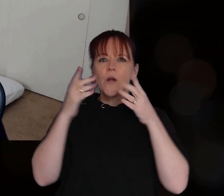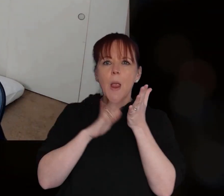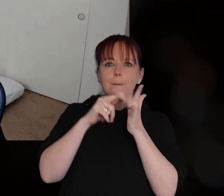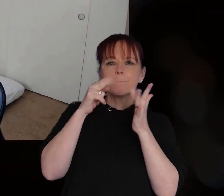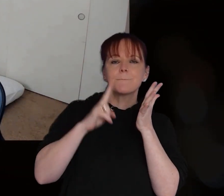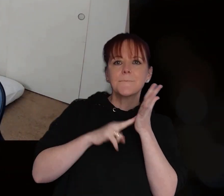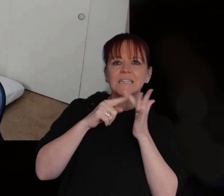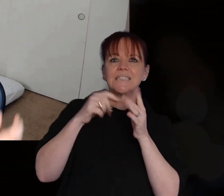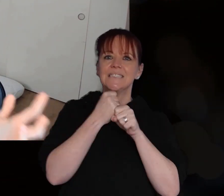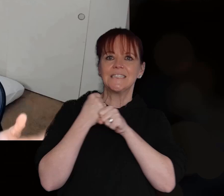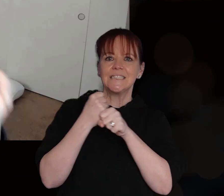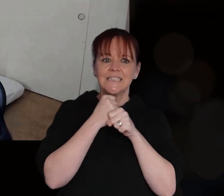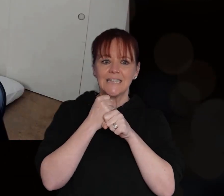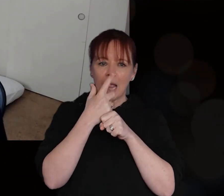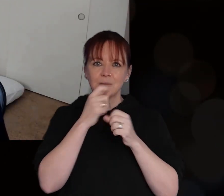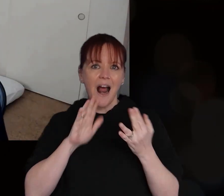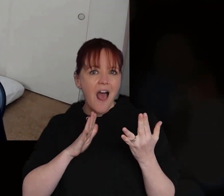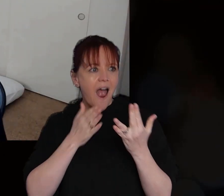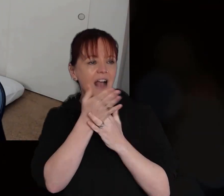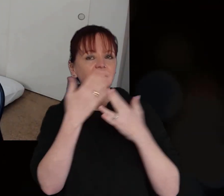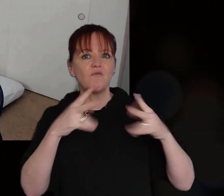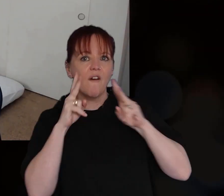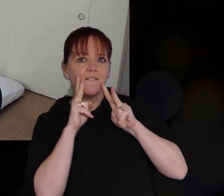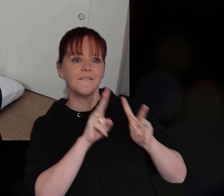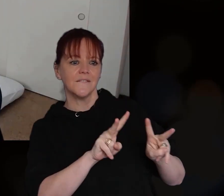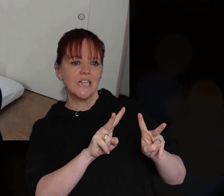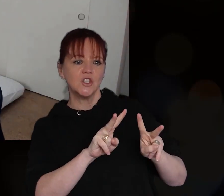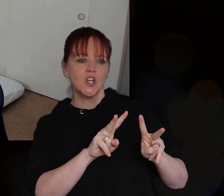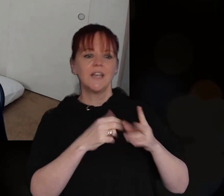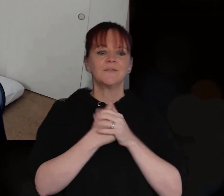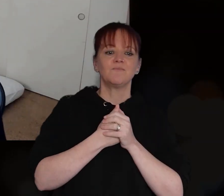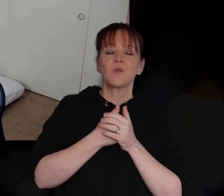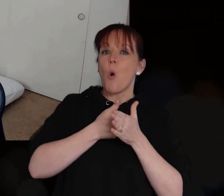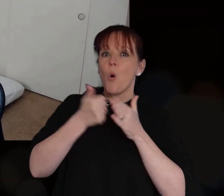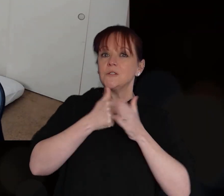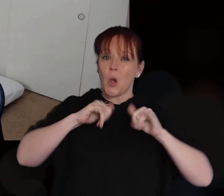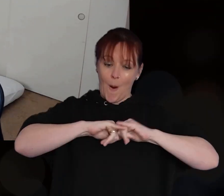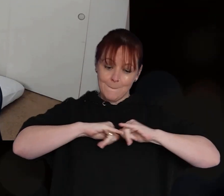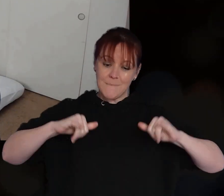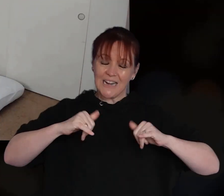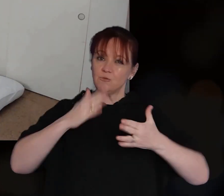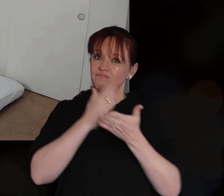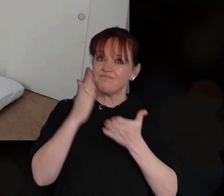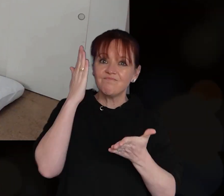detailed caption and even a dedicated accessibility panel, specifically for NPC background chatter.